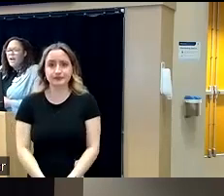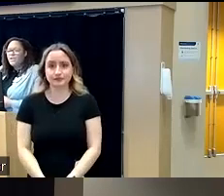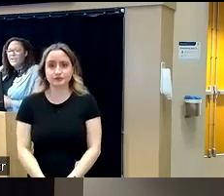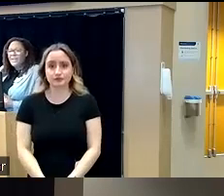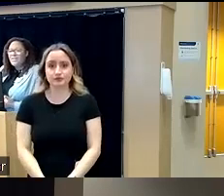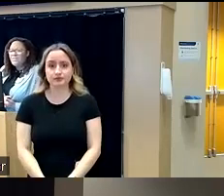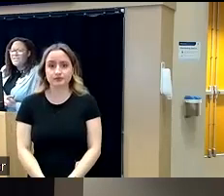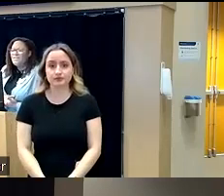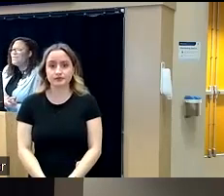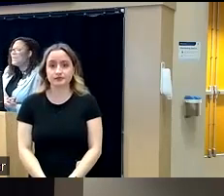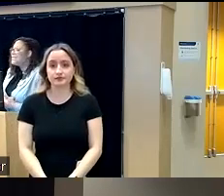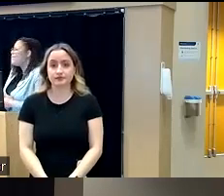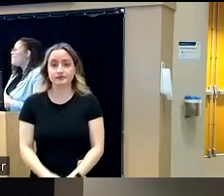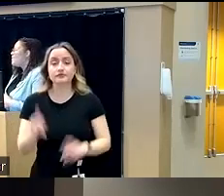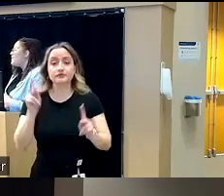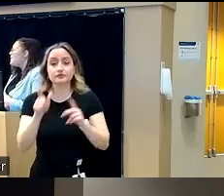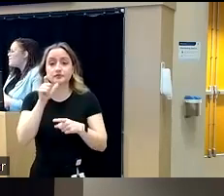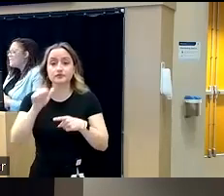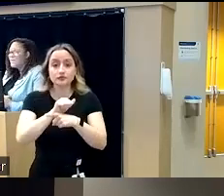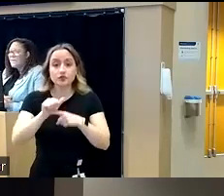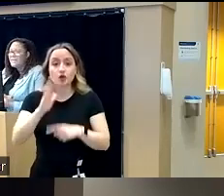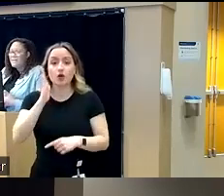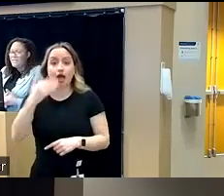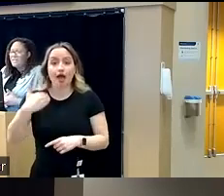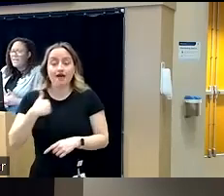our trainees will receive the robust and well-rounded clinical experience in addiction